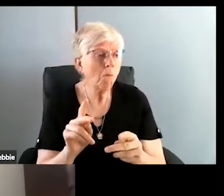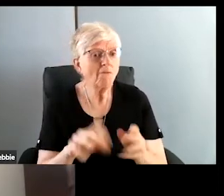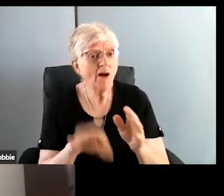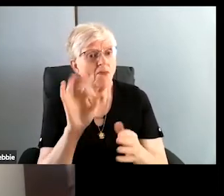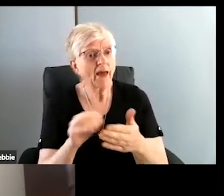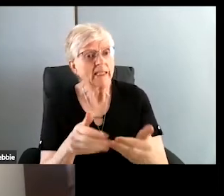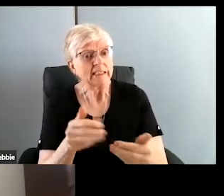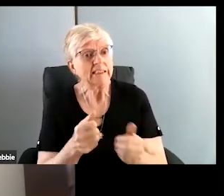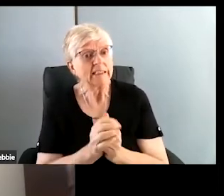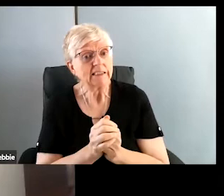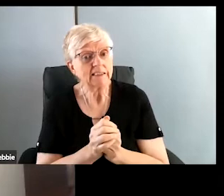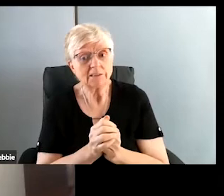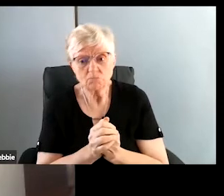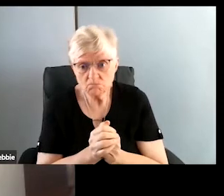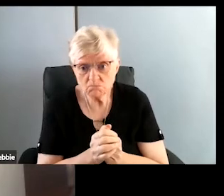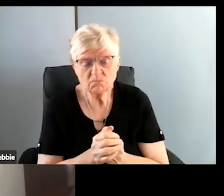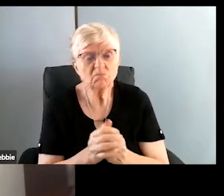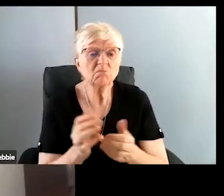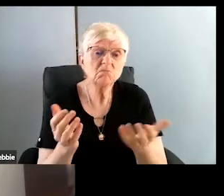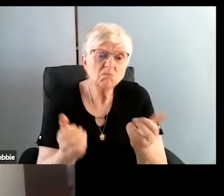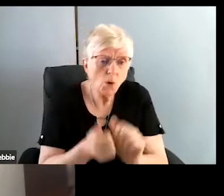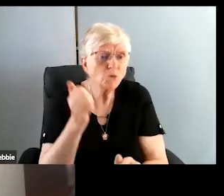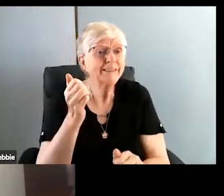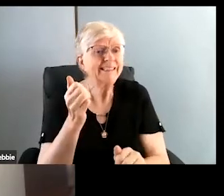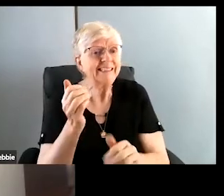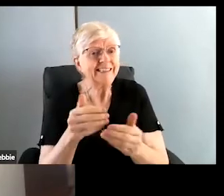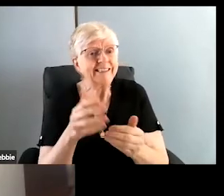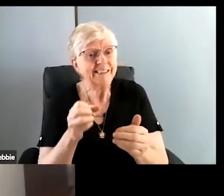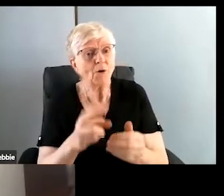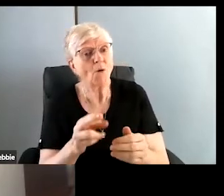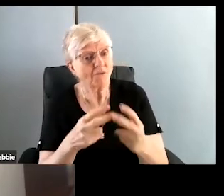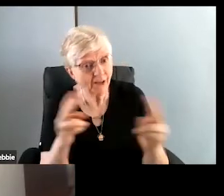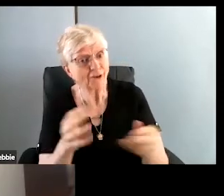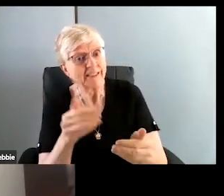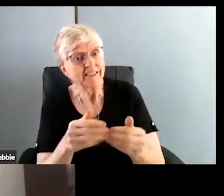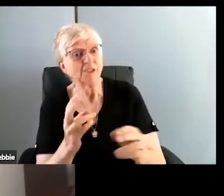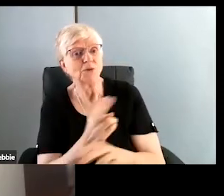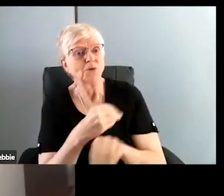EASY TO ACCESS THAT MEDICAL CARE REMOTELY. CARE REMOTELY. HOWEVER, THAT WASN'T THE HOWEVER, THAT WASN'T THE SAME ACROSS DIFFERENT DEGREES OF HEARING LOSS.